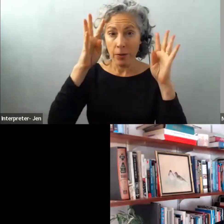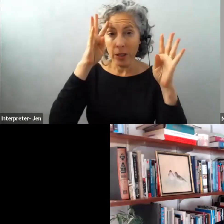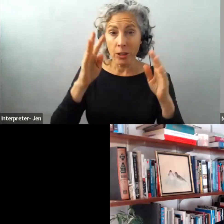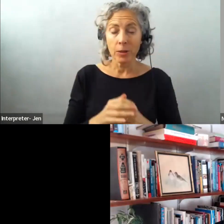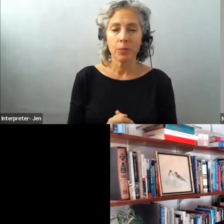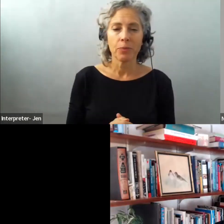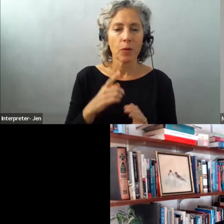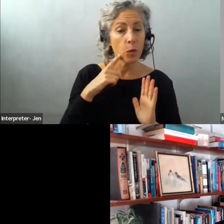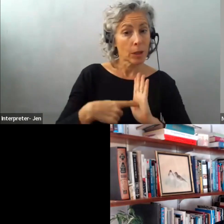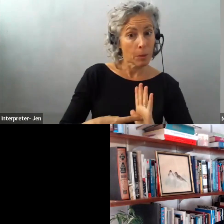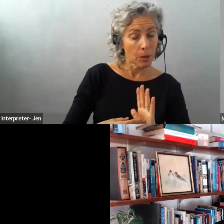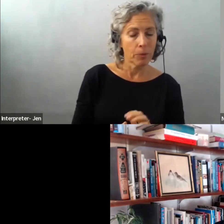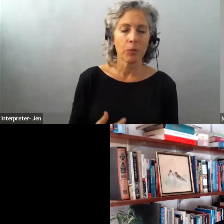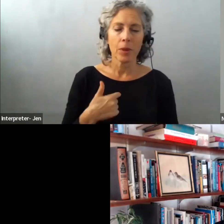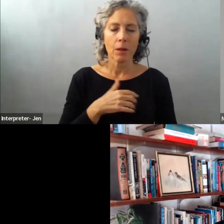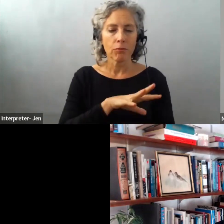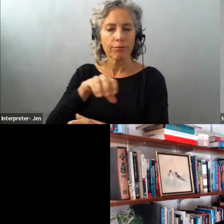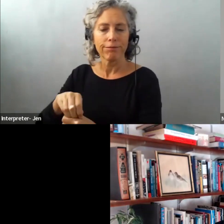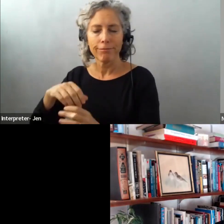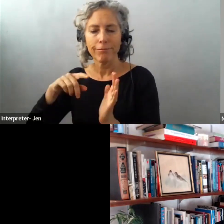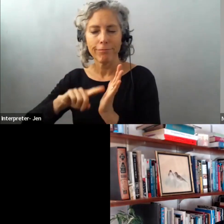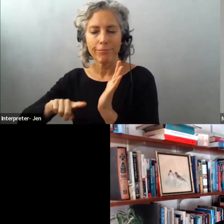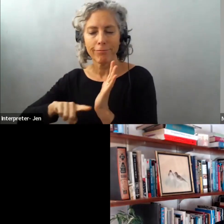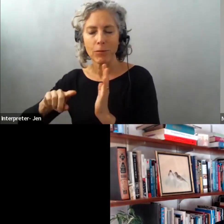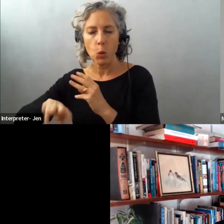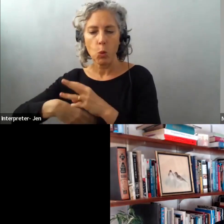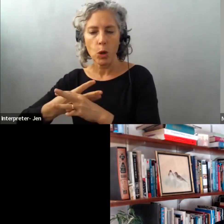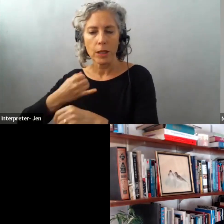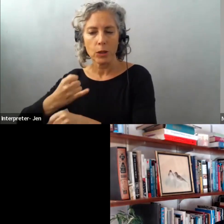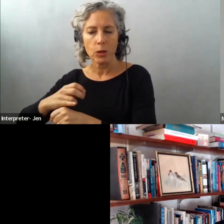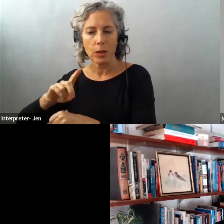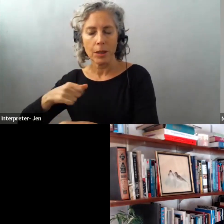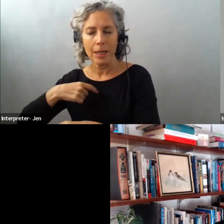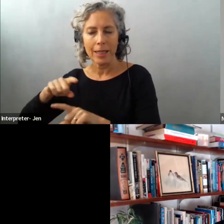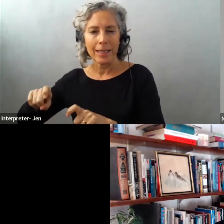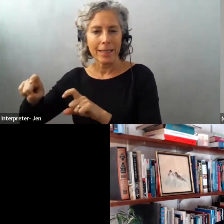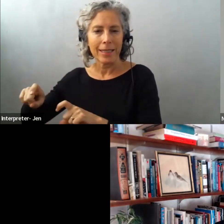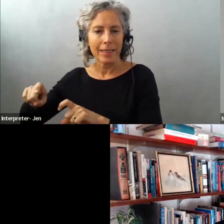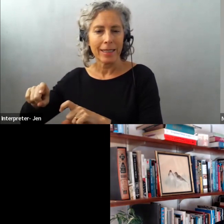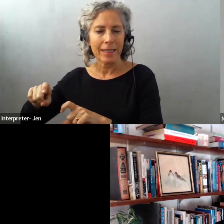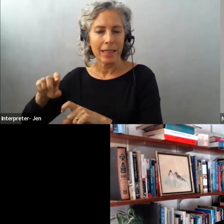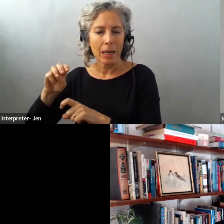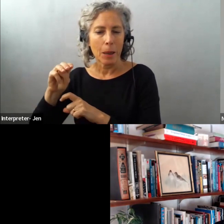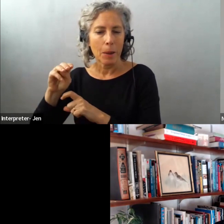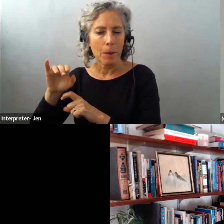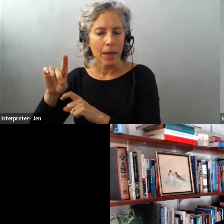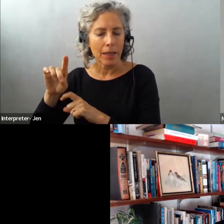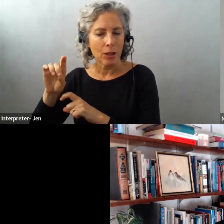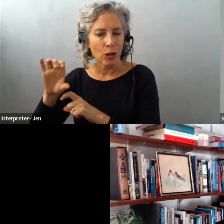instance, I took part in a study with the World Institute on Disability testing out a mind doc app that allows people to